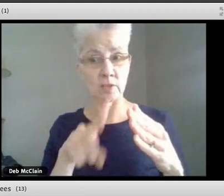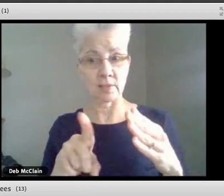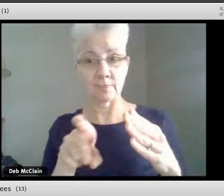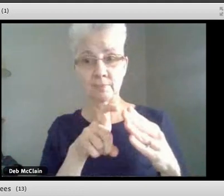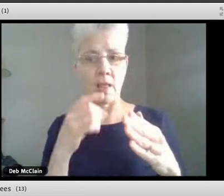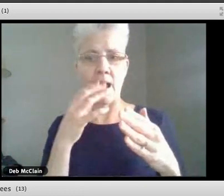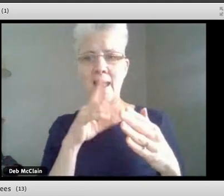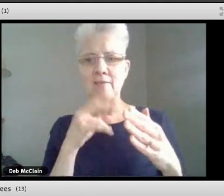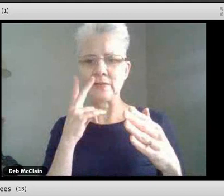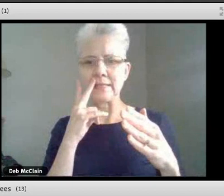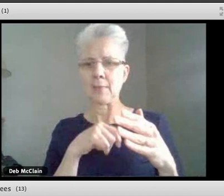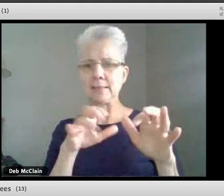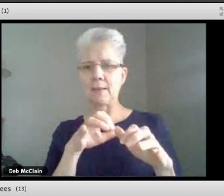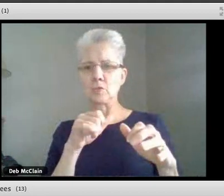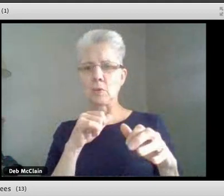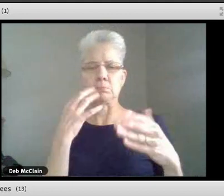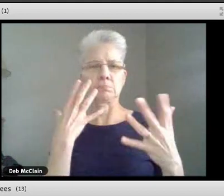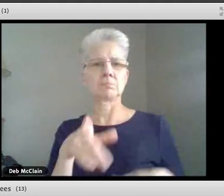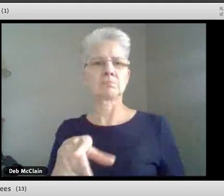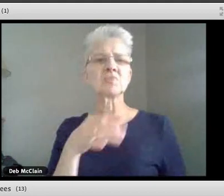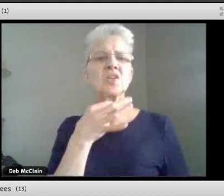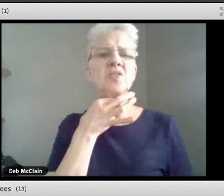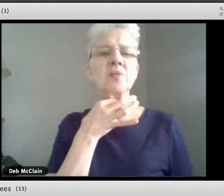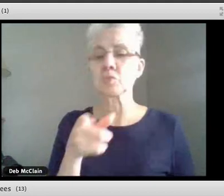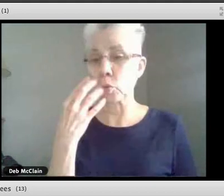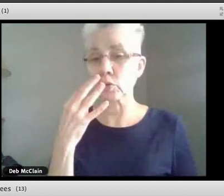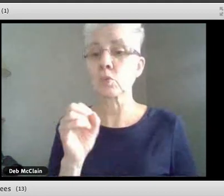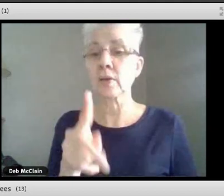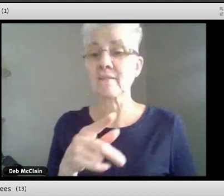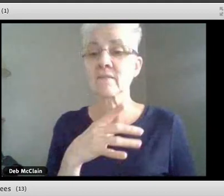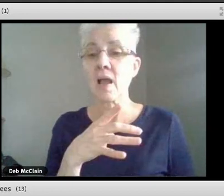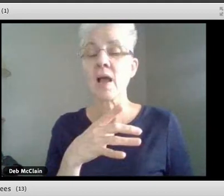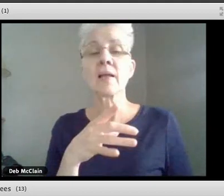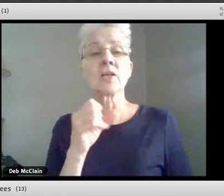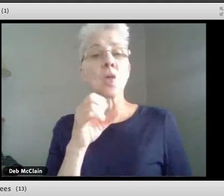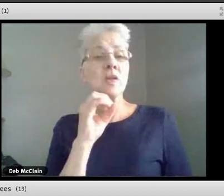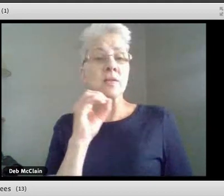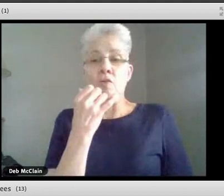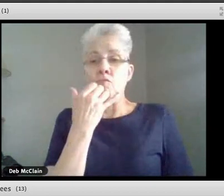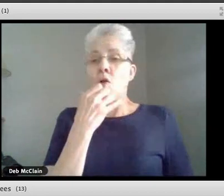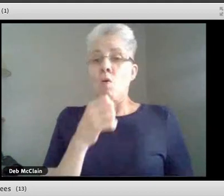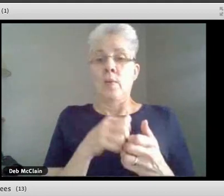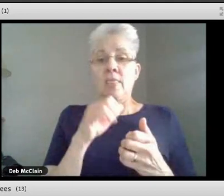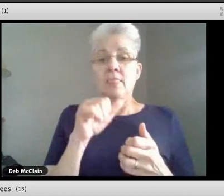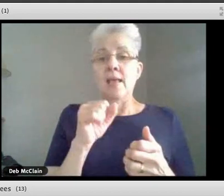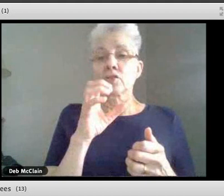You don't know. Okay, and there's nothing wrong with that, so you'll go check, right? So it's important.